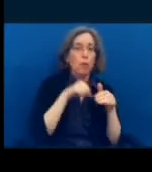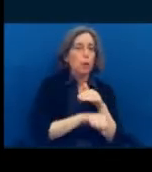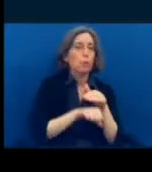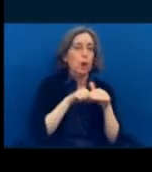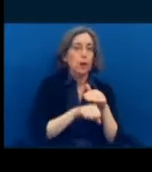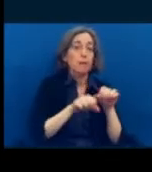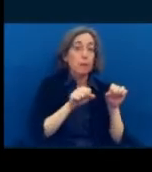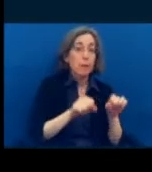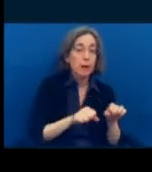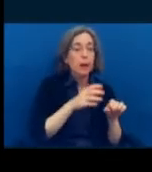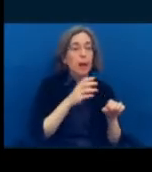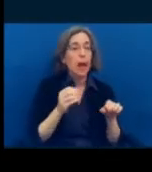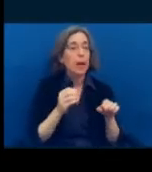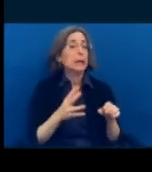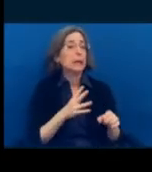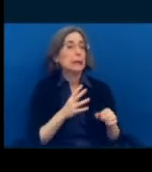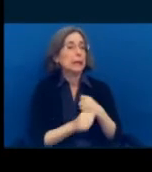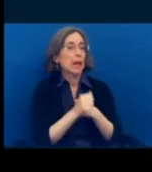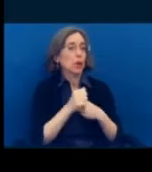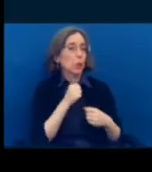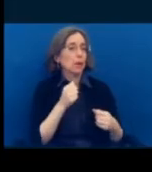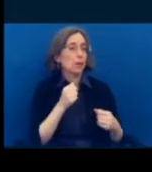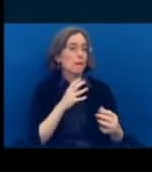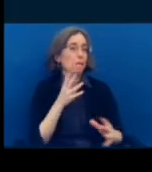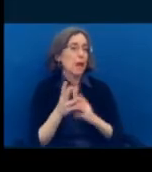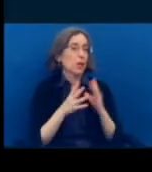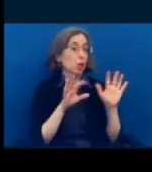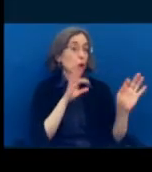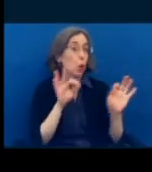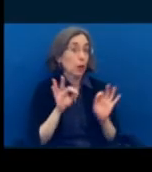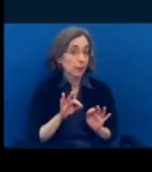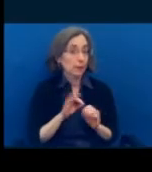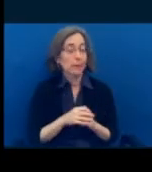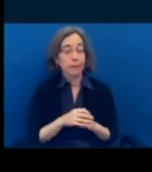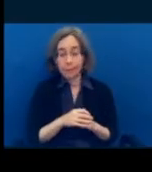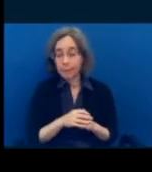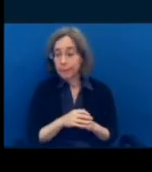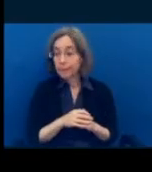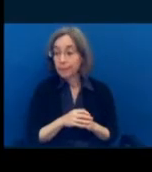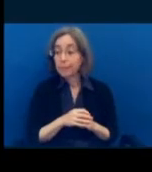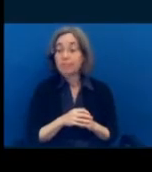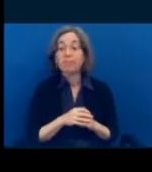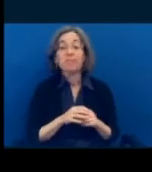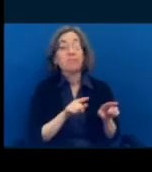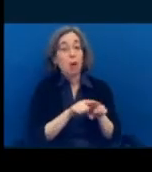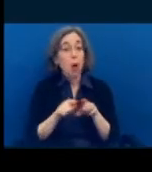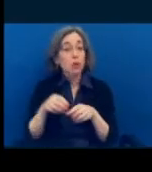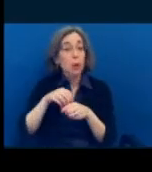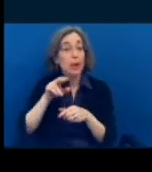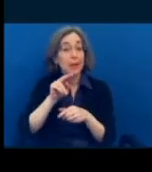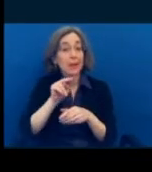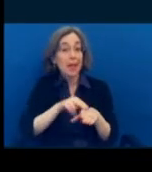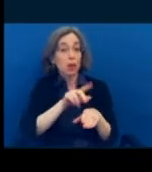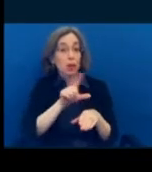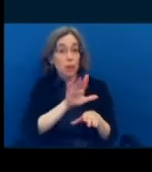DANGEROUS FASHION CHOICES. ALSO SHOWN IS A 1905 ANATOMICAL